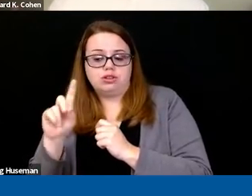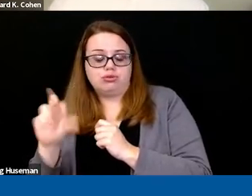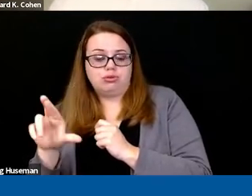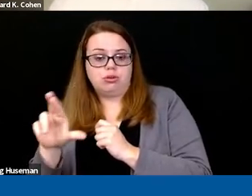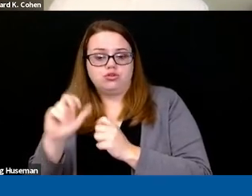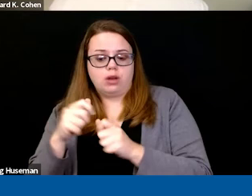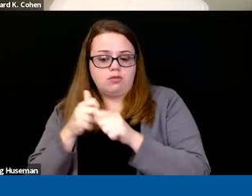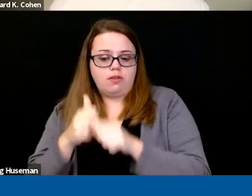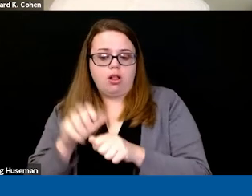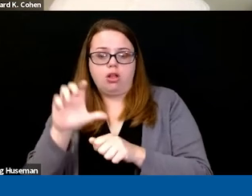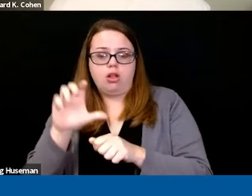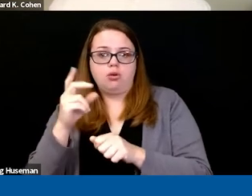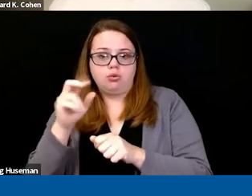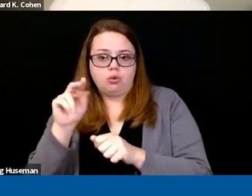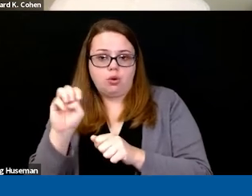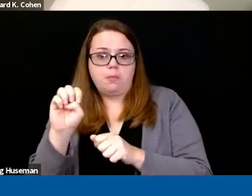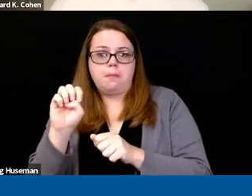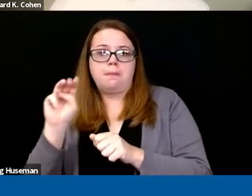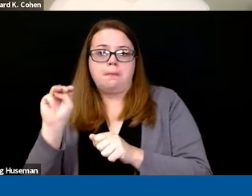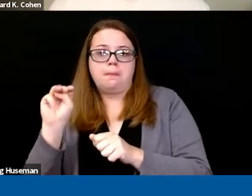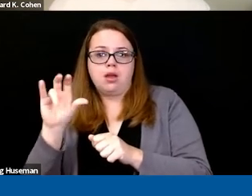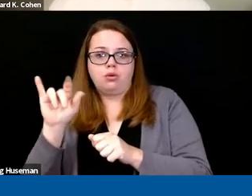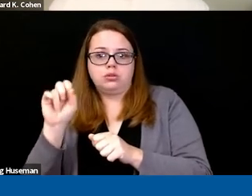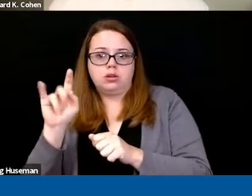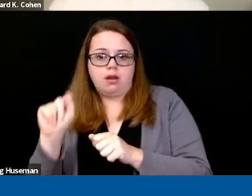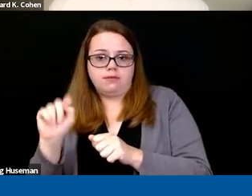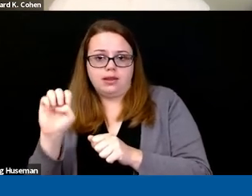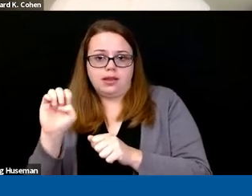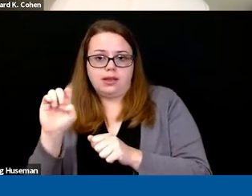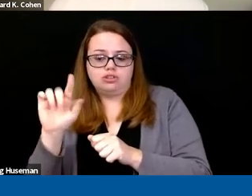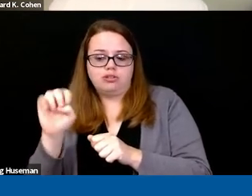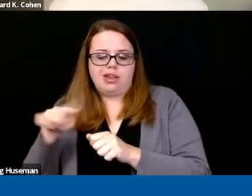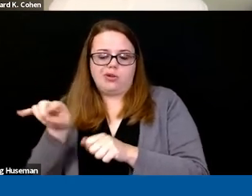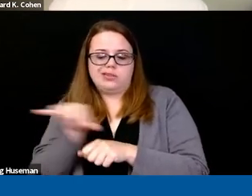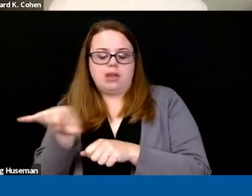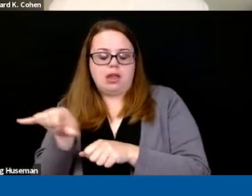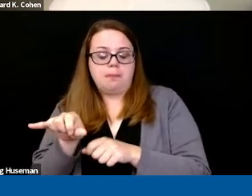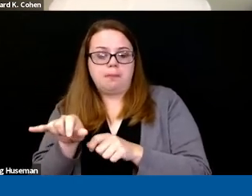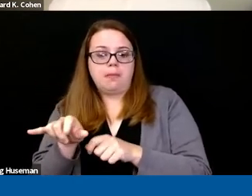like Chrome or Microsoft Edge, which, under the hood, are the same. JAWS, obviously, there's a cost associated with it.